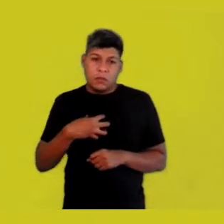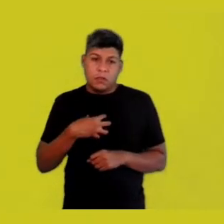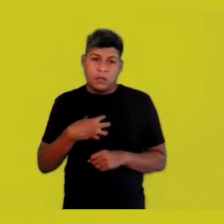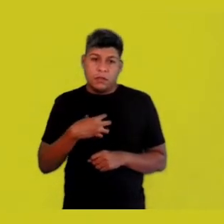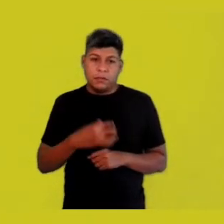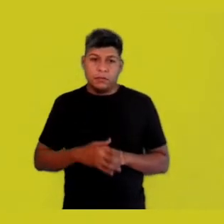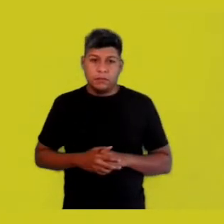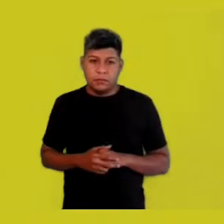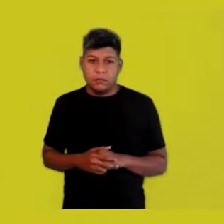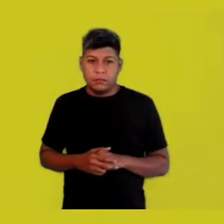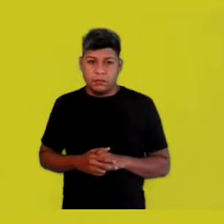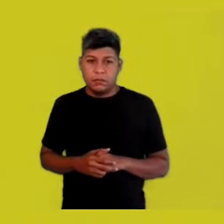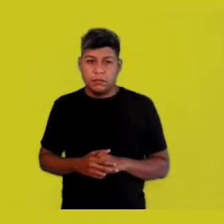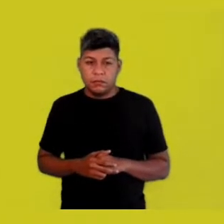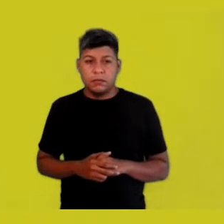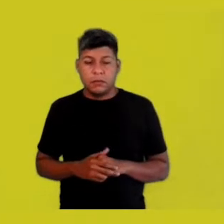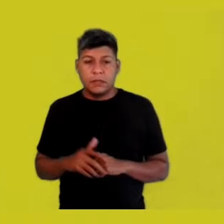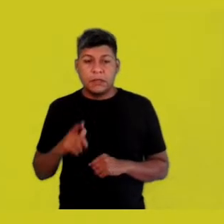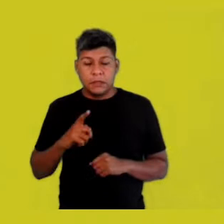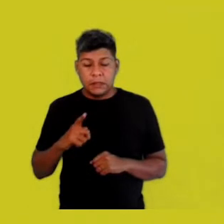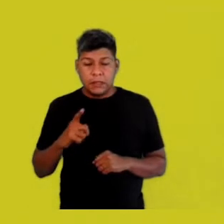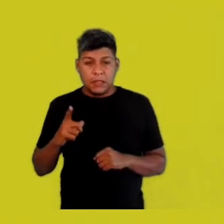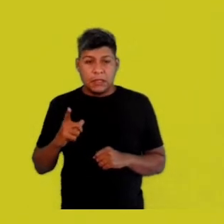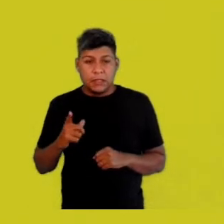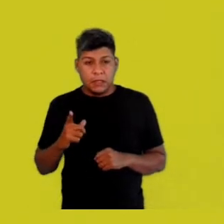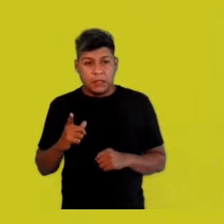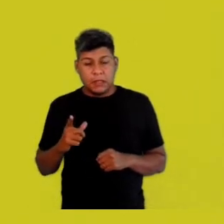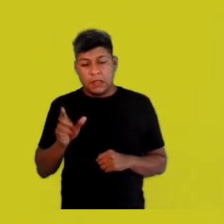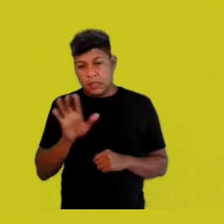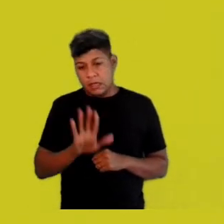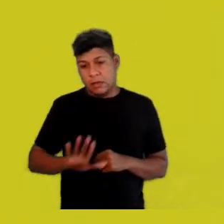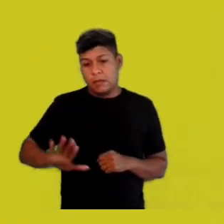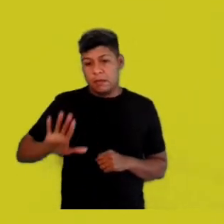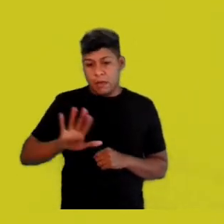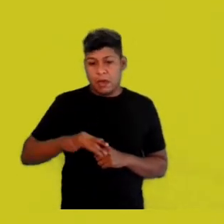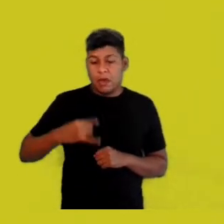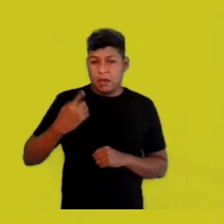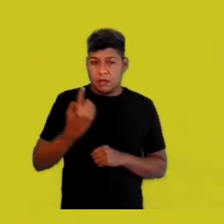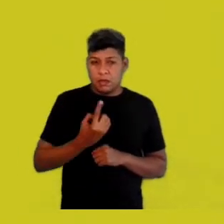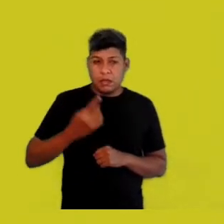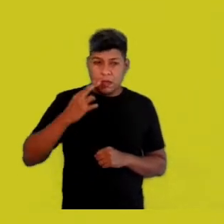not juxtaposing them. That’s another image we went back to many times,